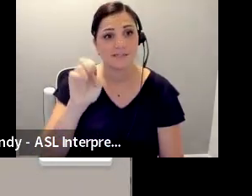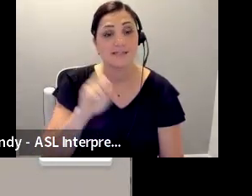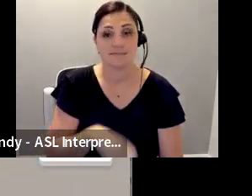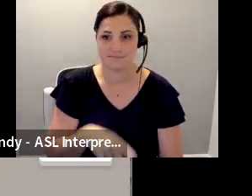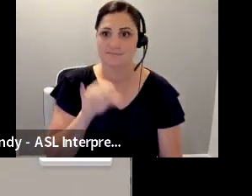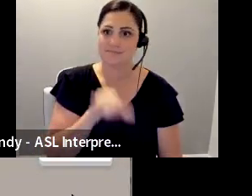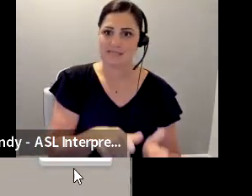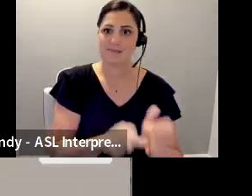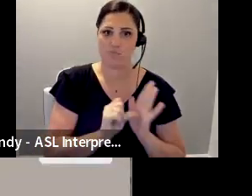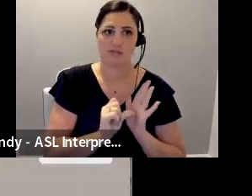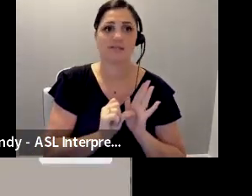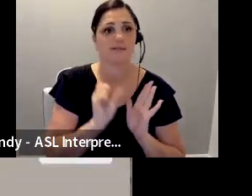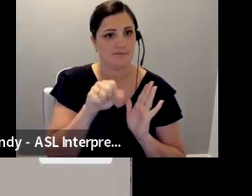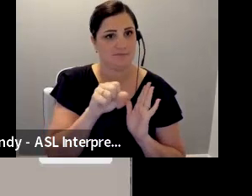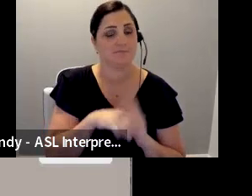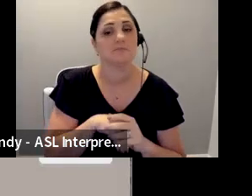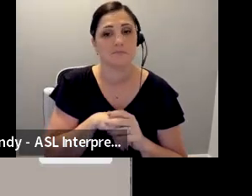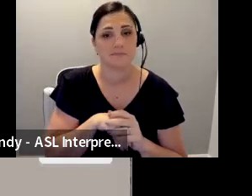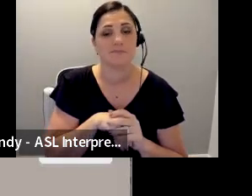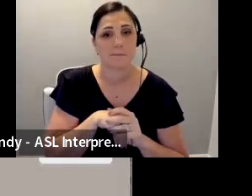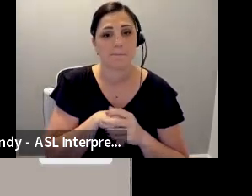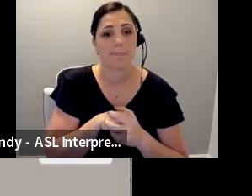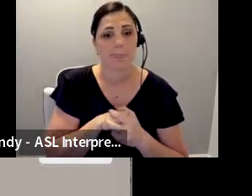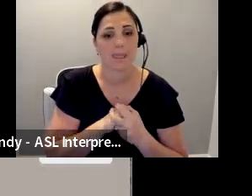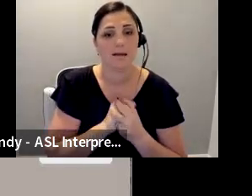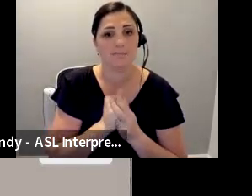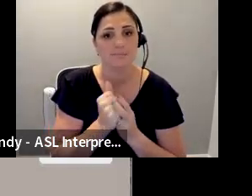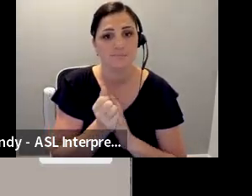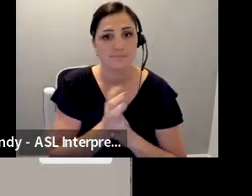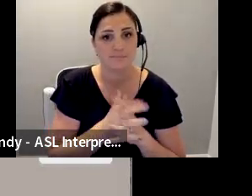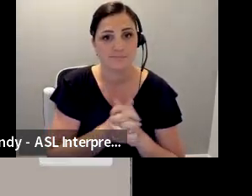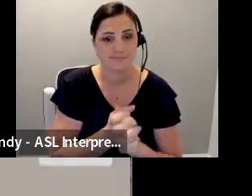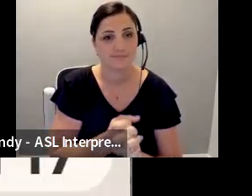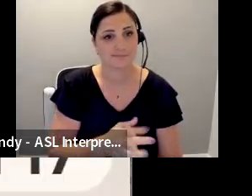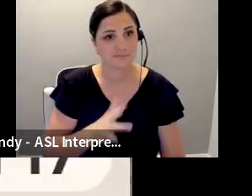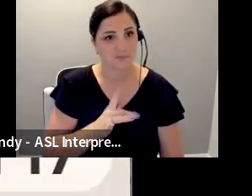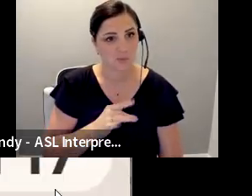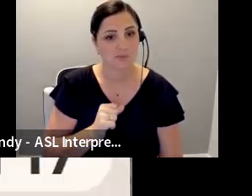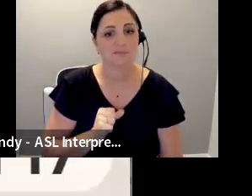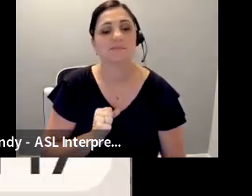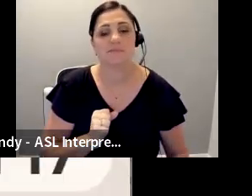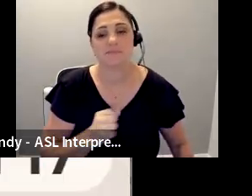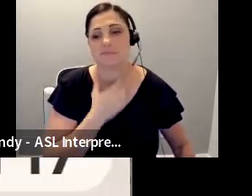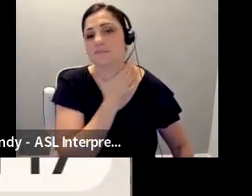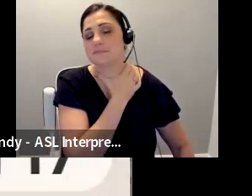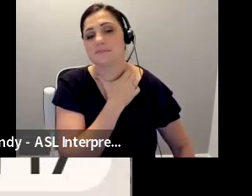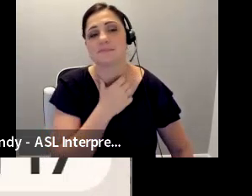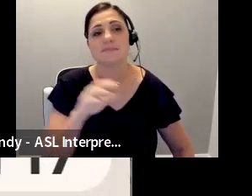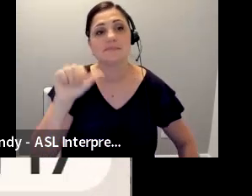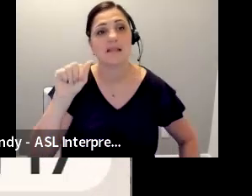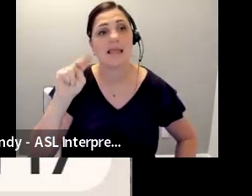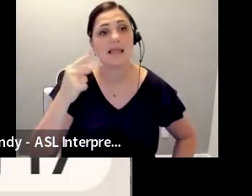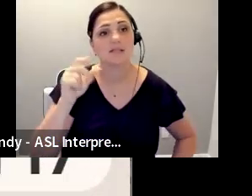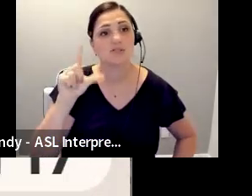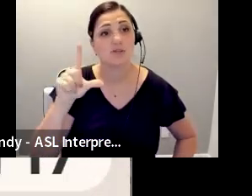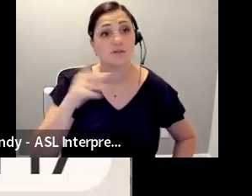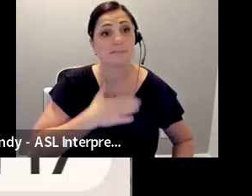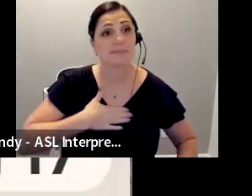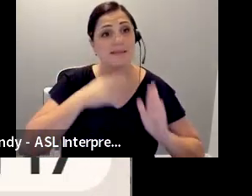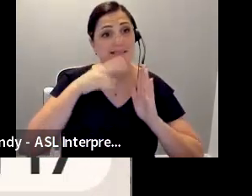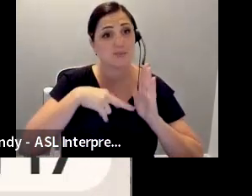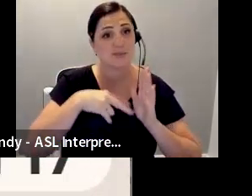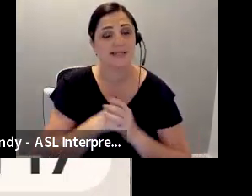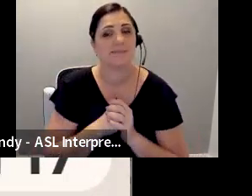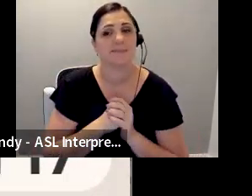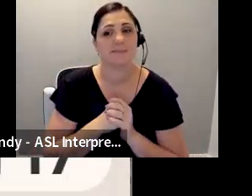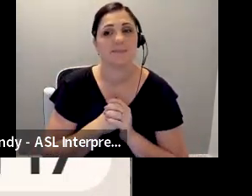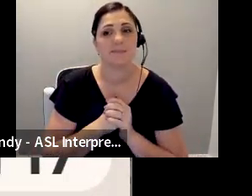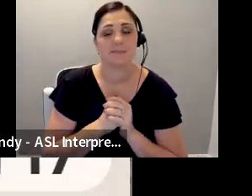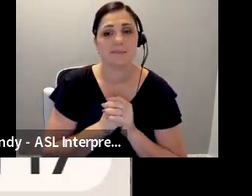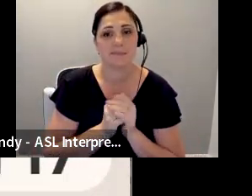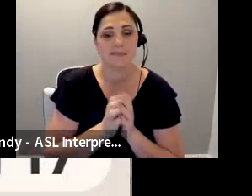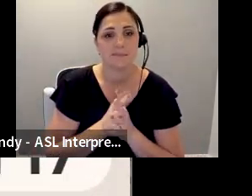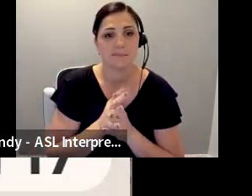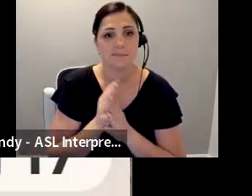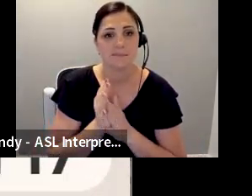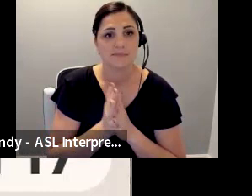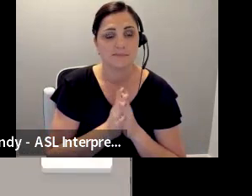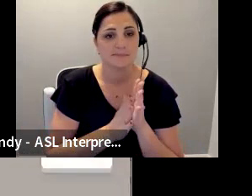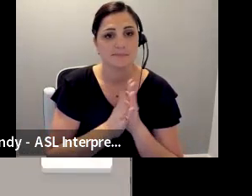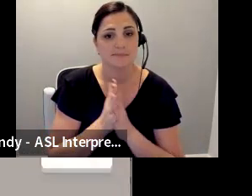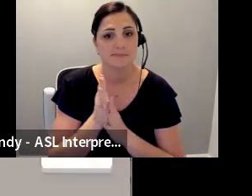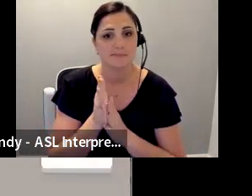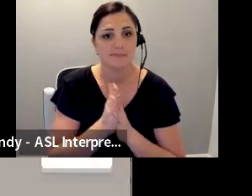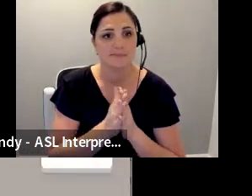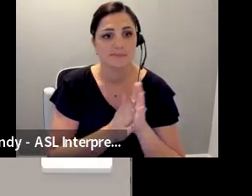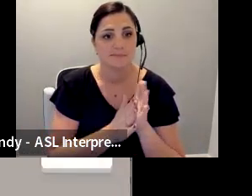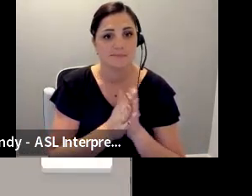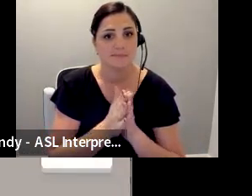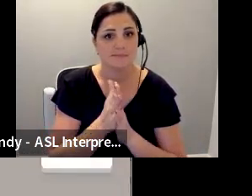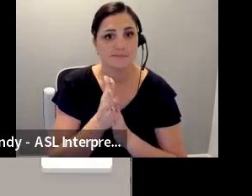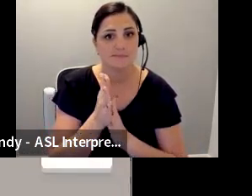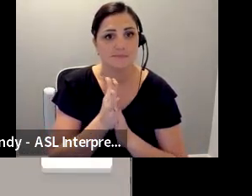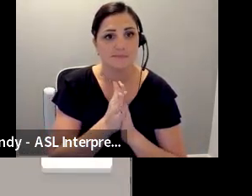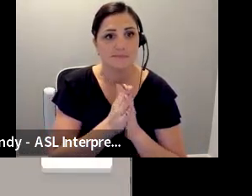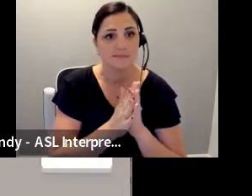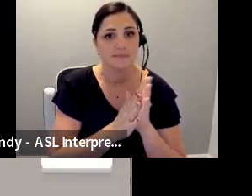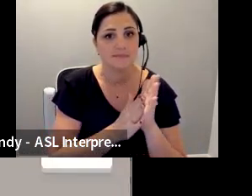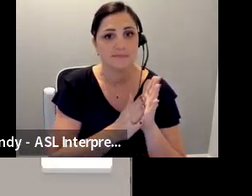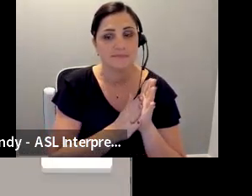: Sure. Geraldine Lawhorn, she was the first deaf-blind African-American to graduate college.